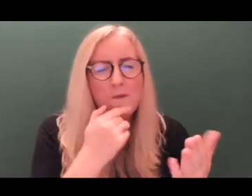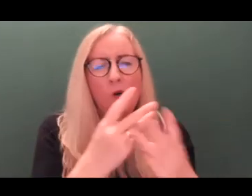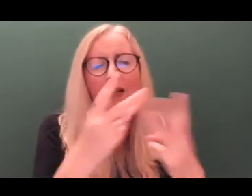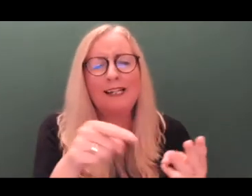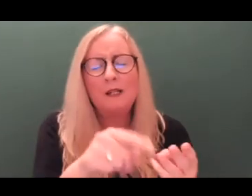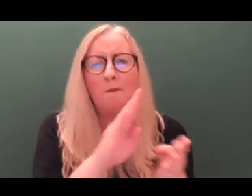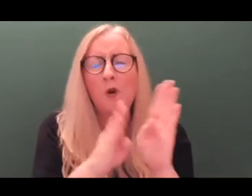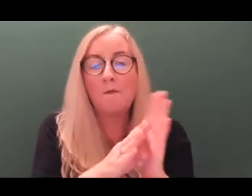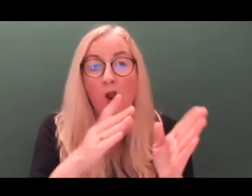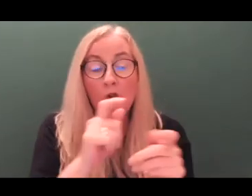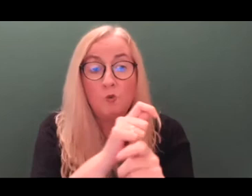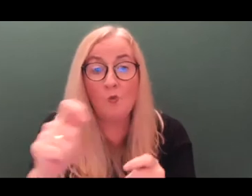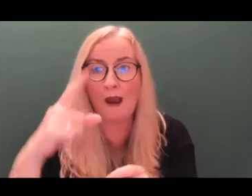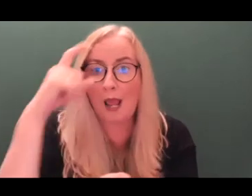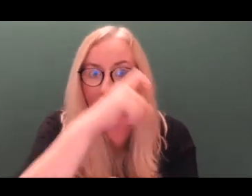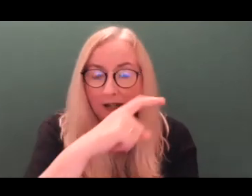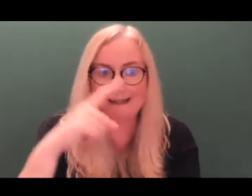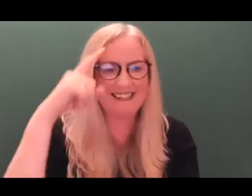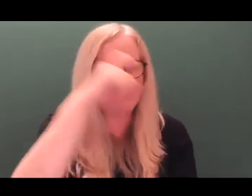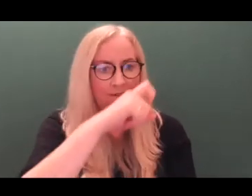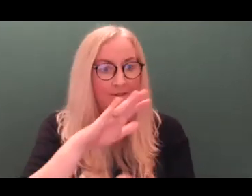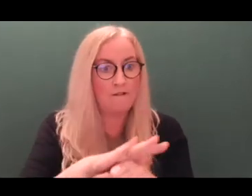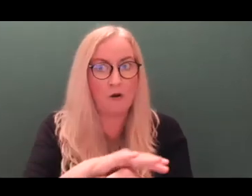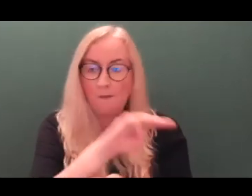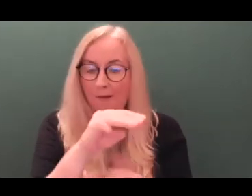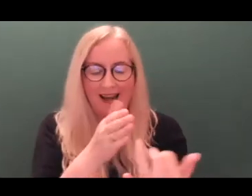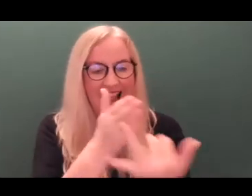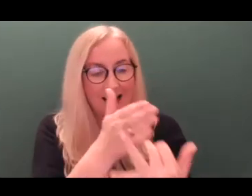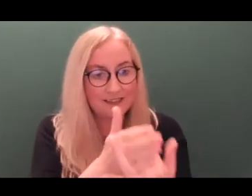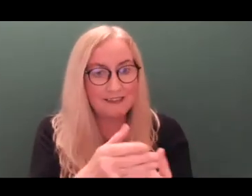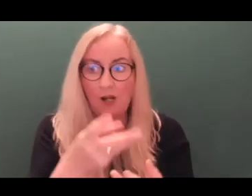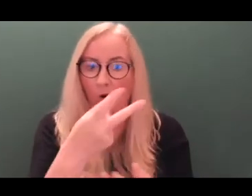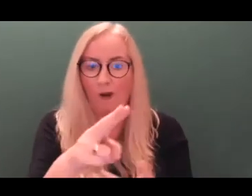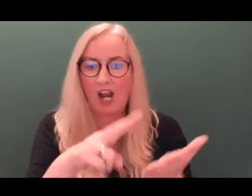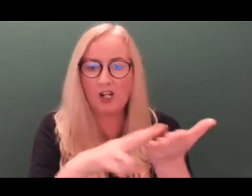will be too difficult for people to access it, and it won't be used. I suppose that's our greatest